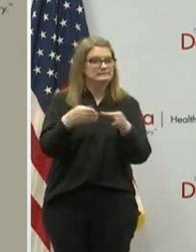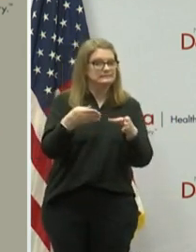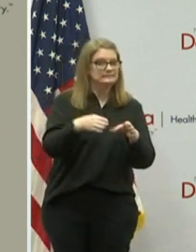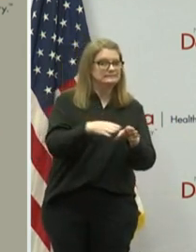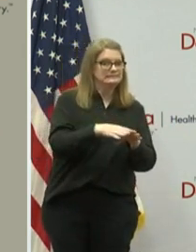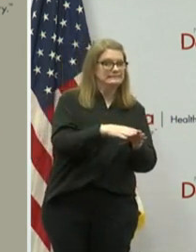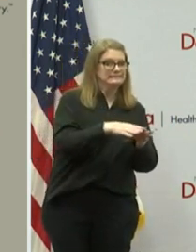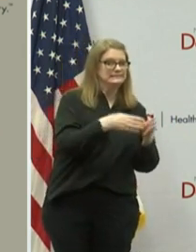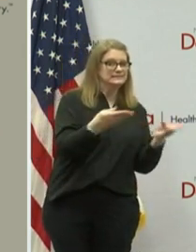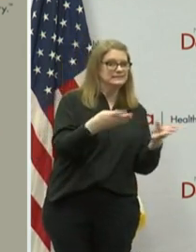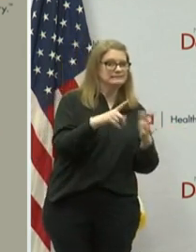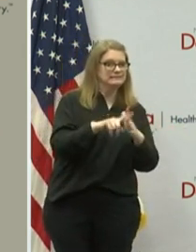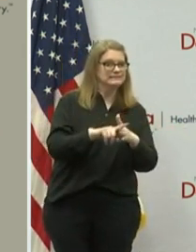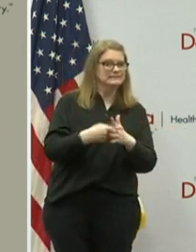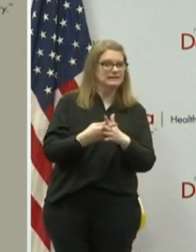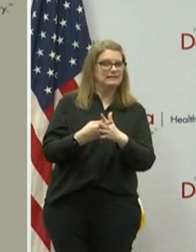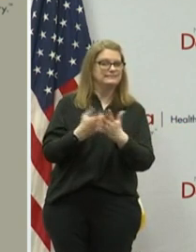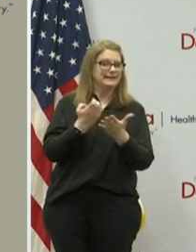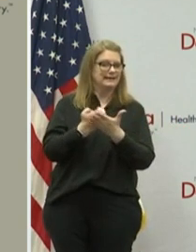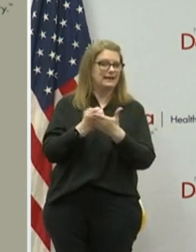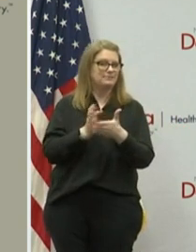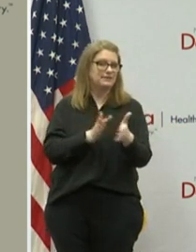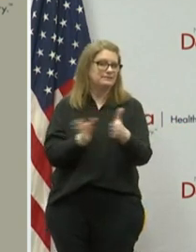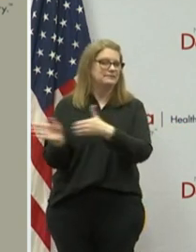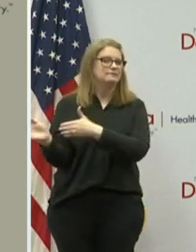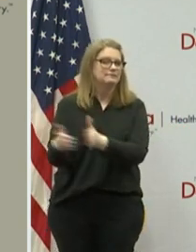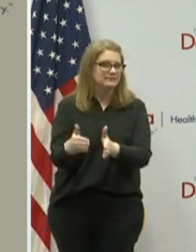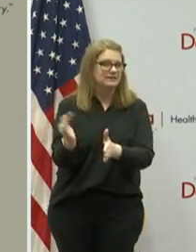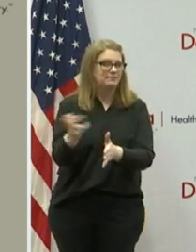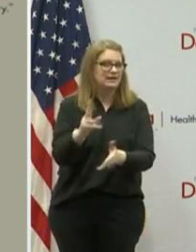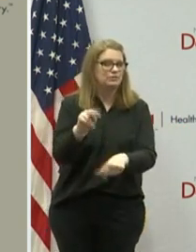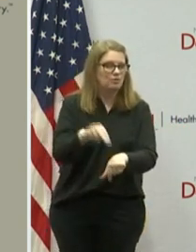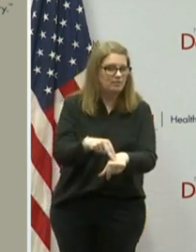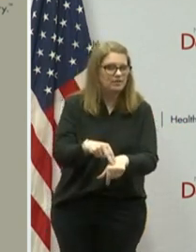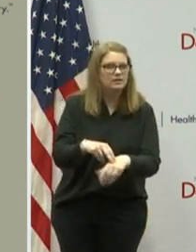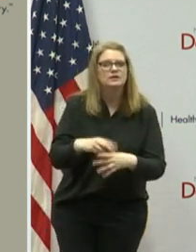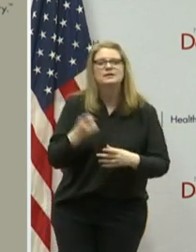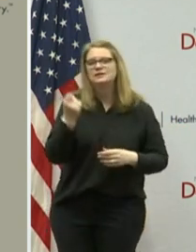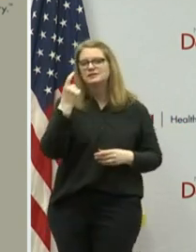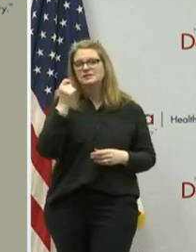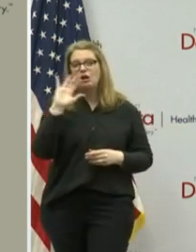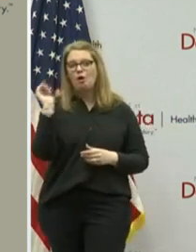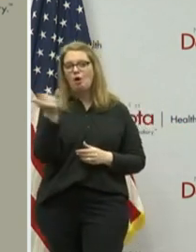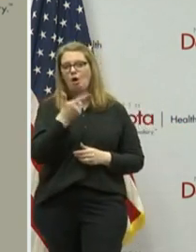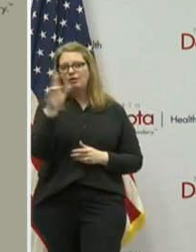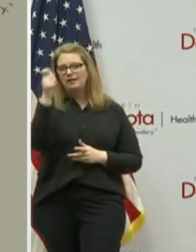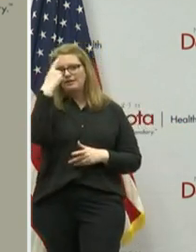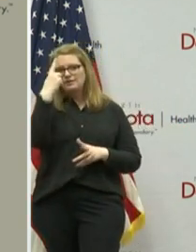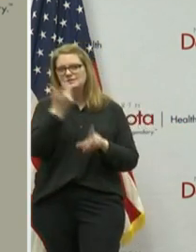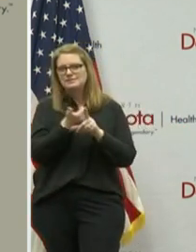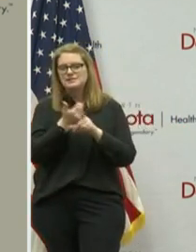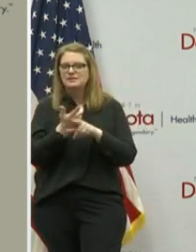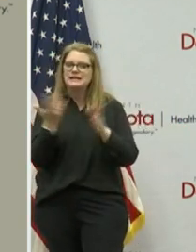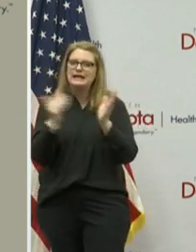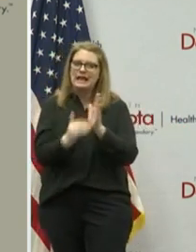MORE AT RISK. AS THE NATION BEGINS TO OPEN UP THE ECONOMY AGAIN, YOU'RE GOING